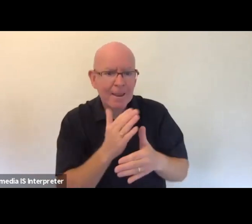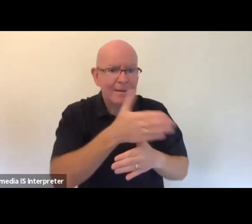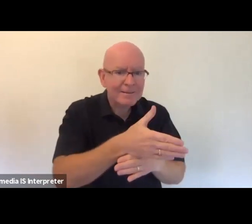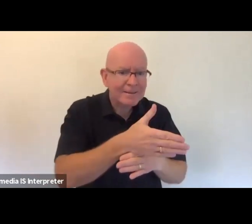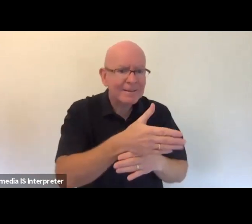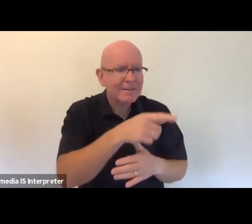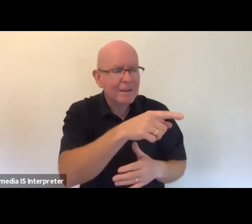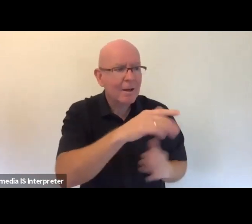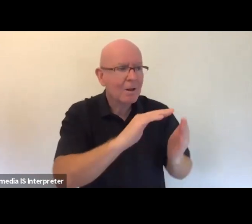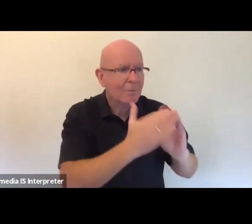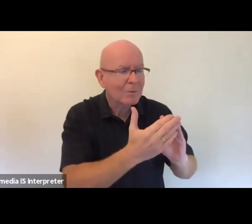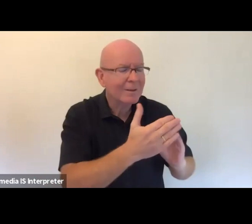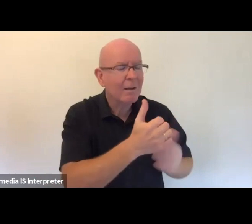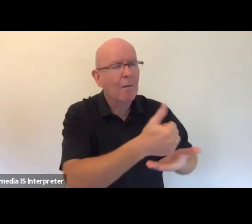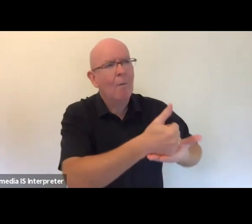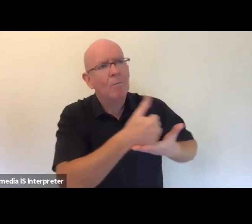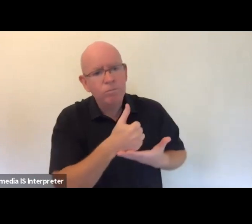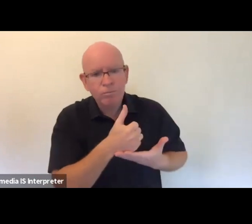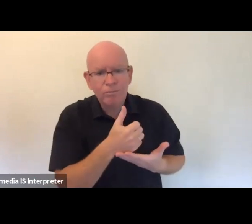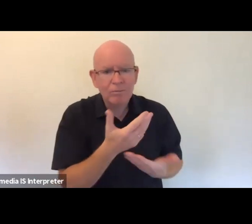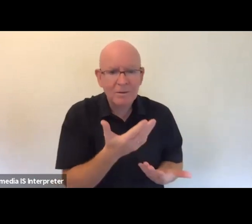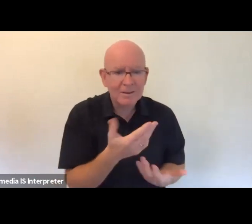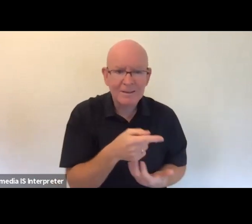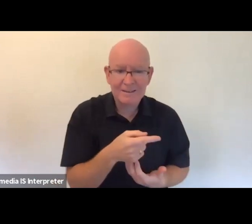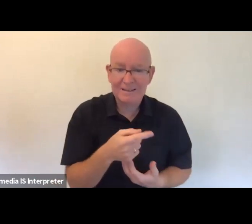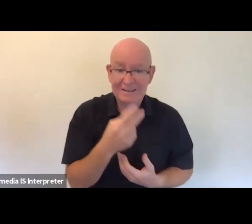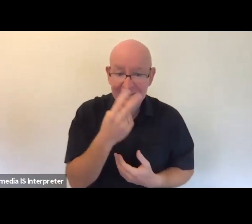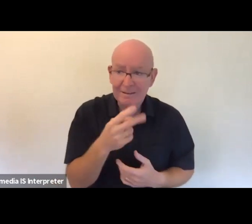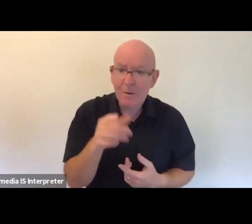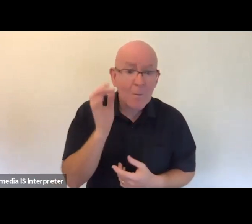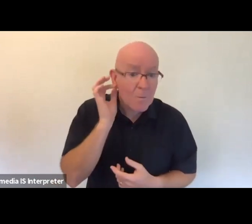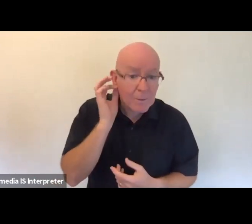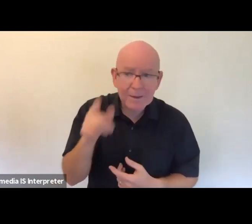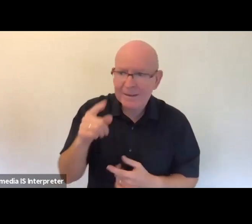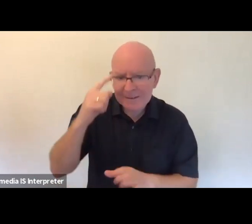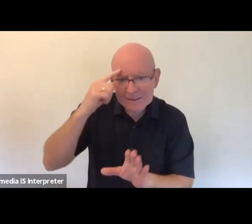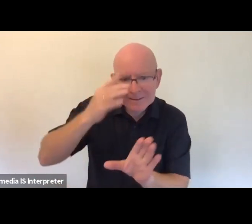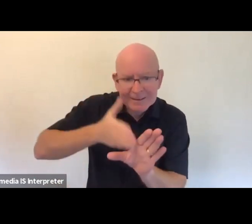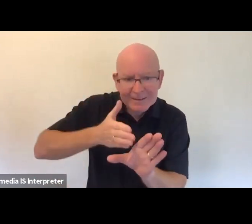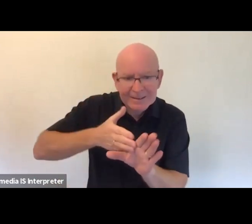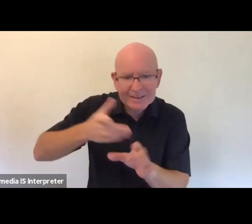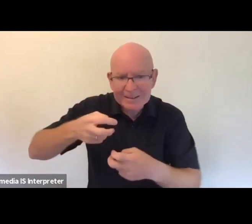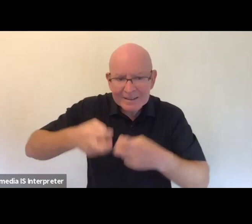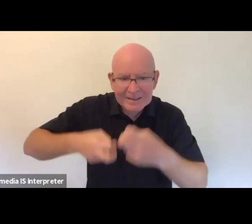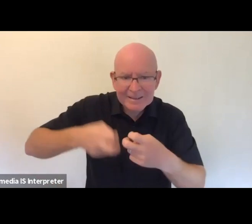And so, we find some discrimination even among women with disabilities in this.